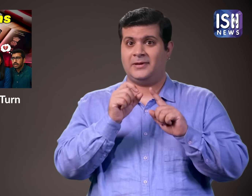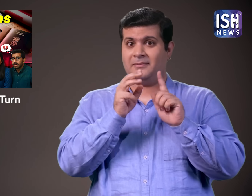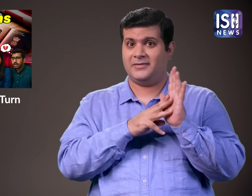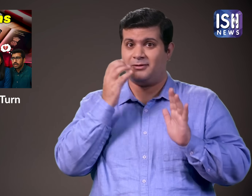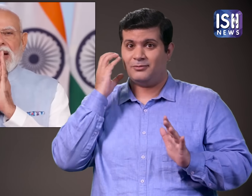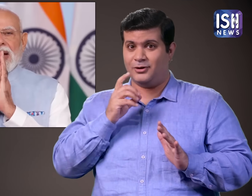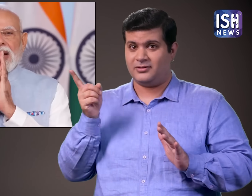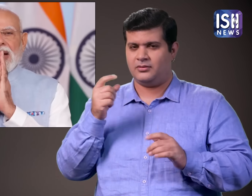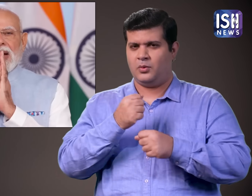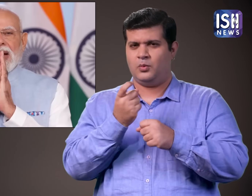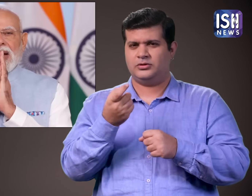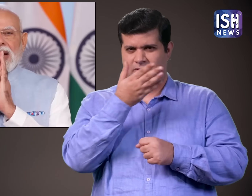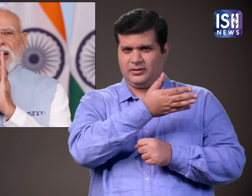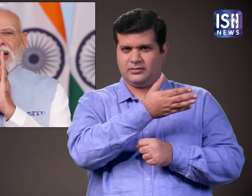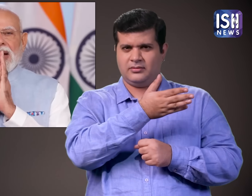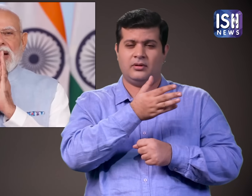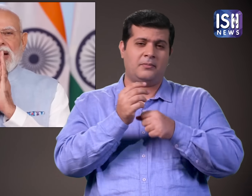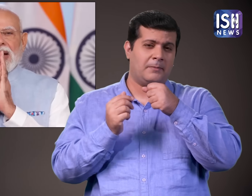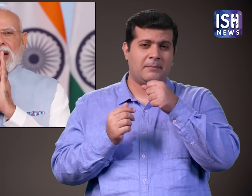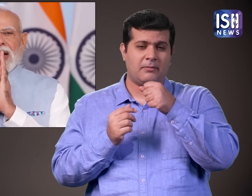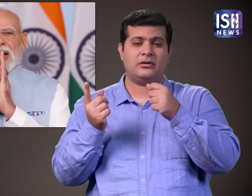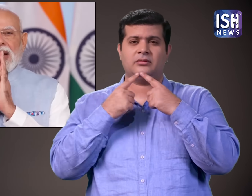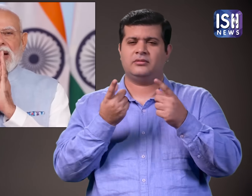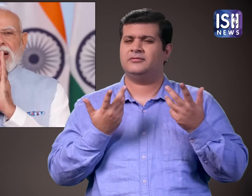PM Modi said in his recent address in Gujarat,